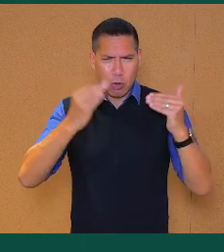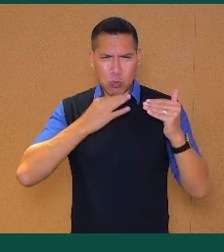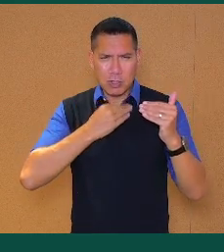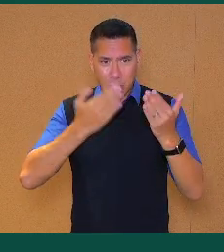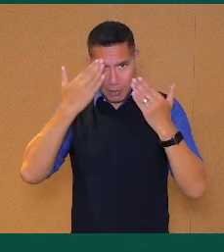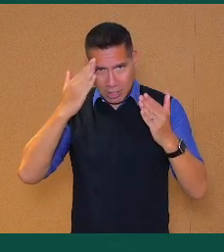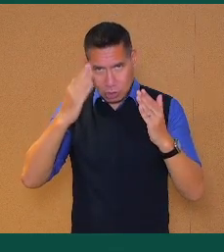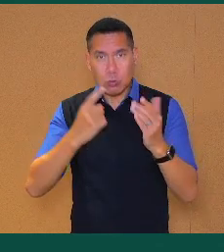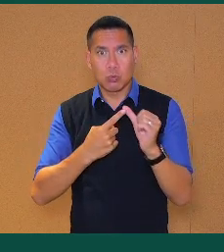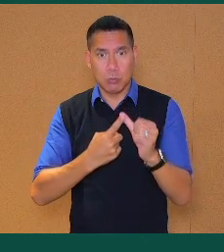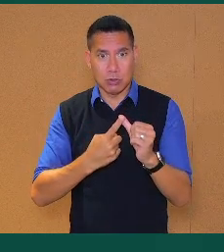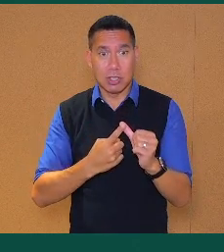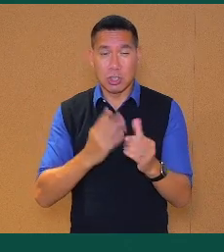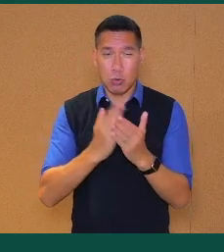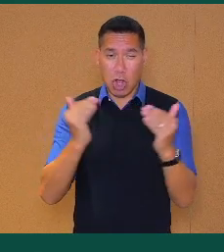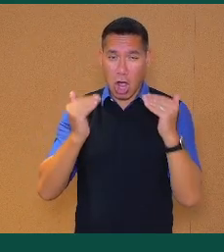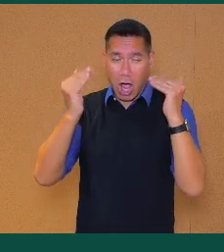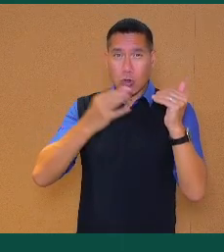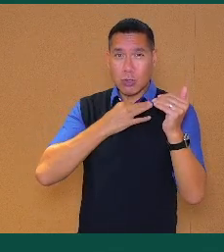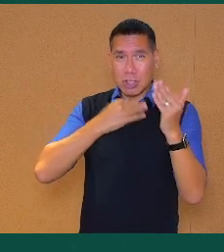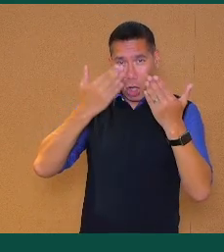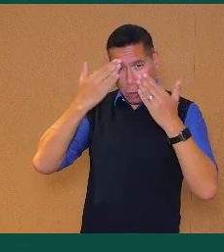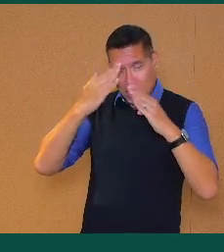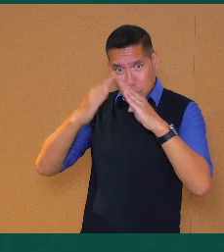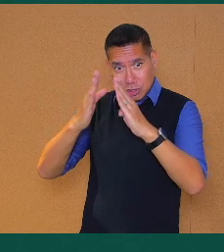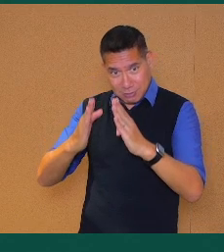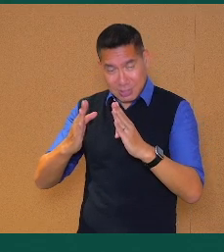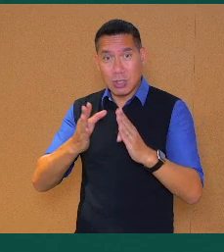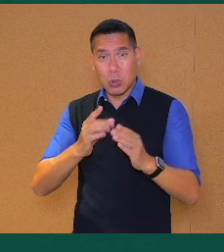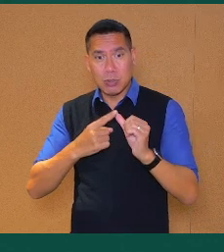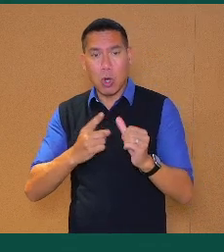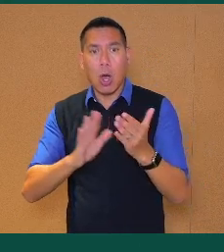High-Risk Accommodation Response.